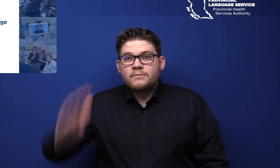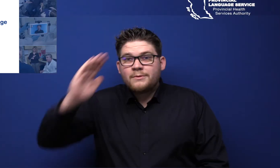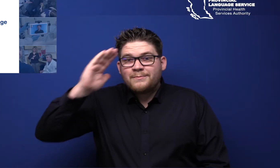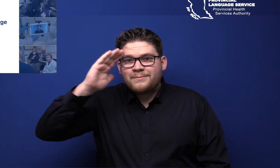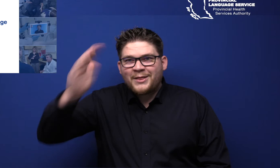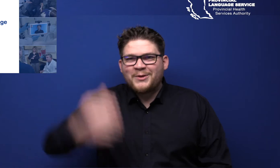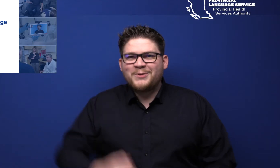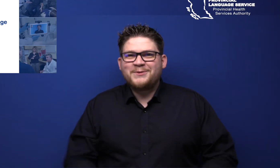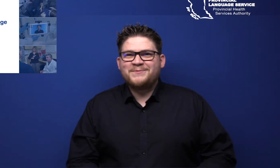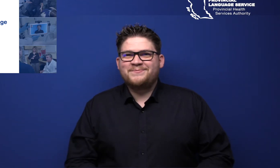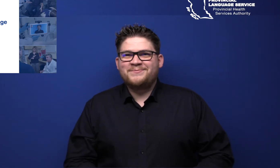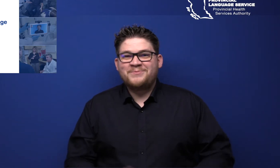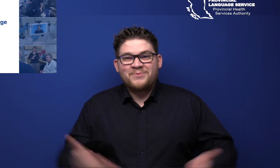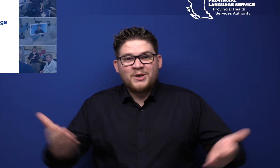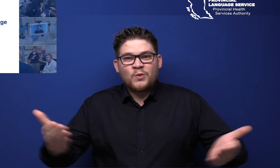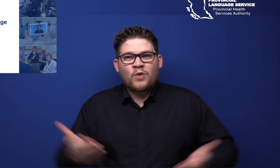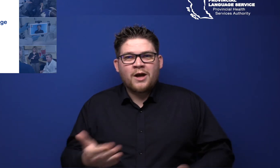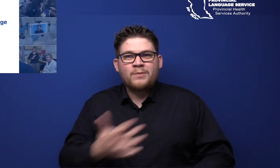HELLO EVERYONE